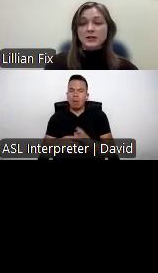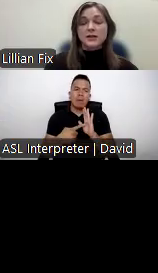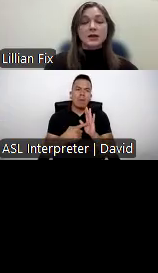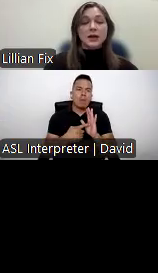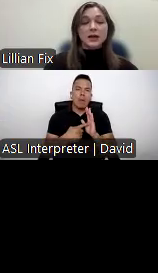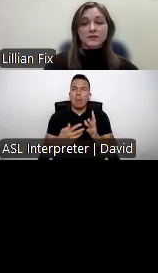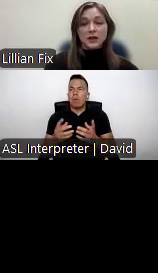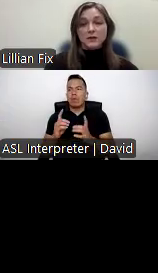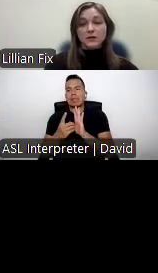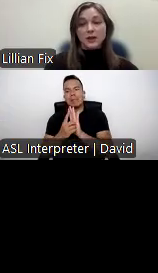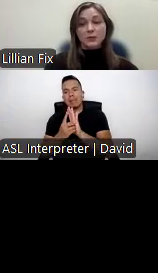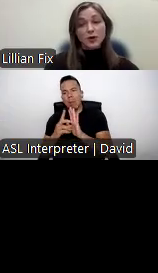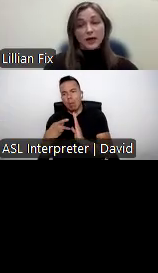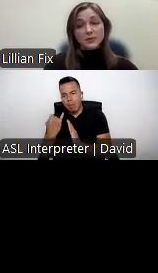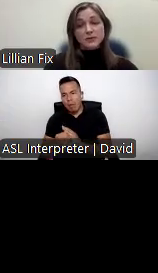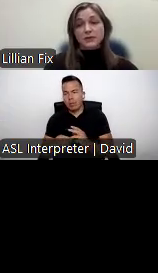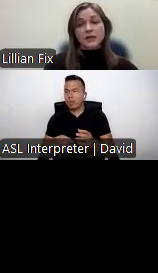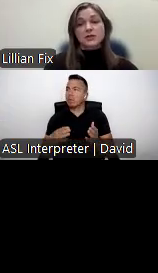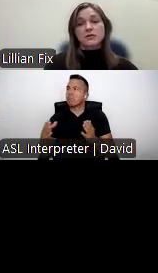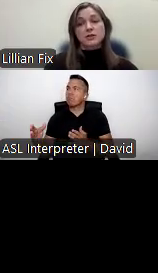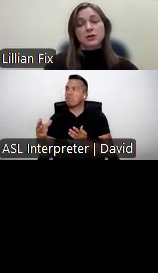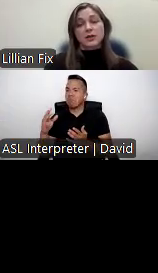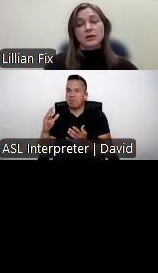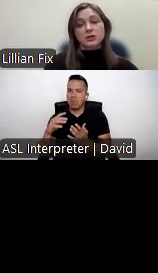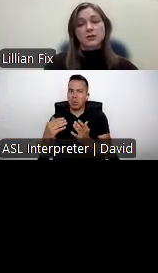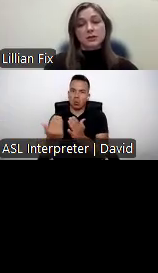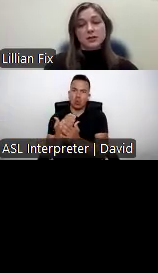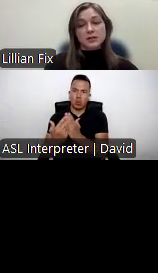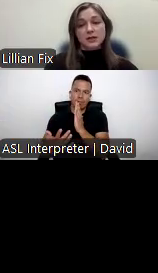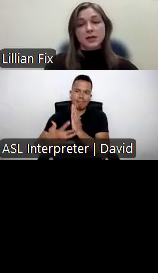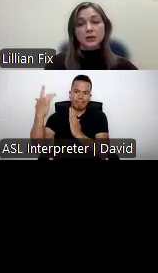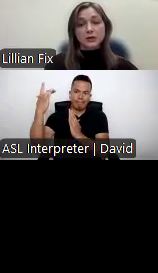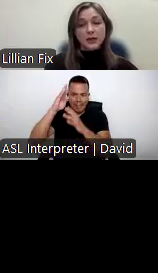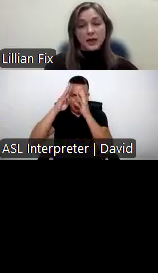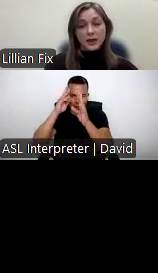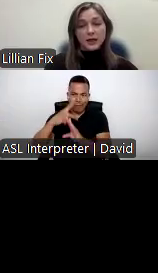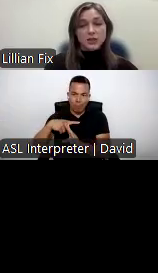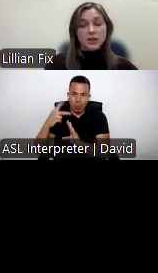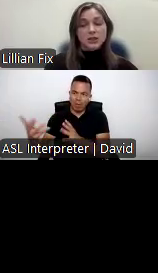projects and innovative programs related to integrating digital literacy, including AI